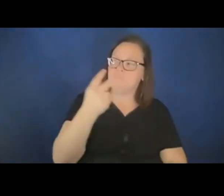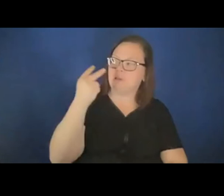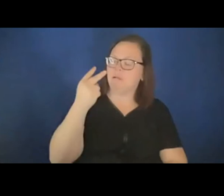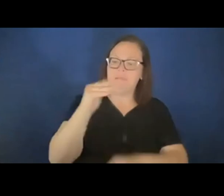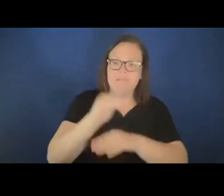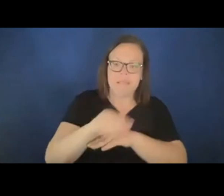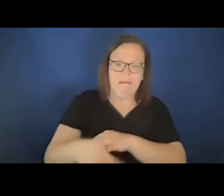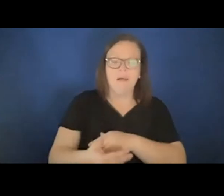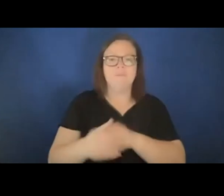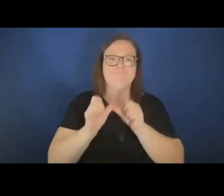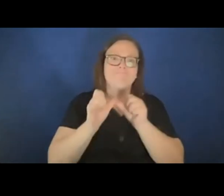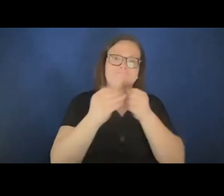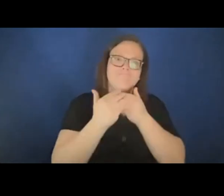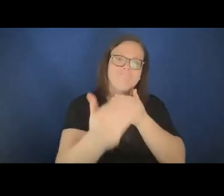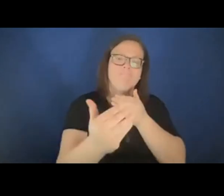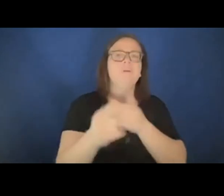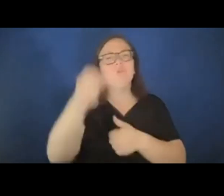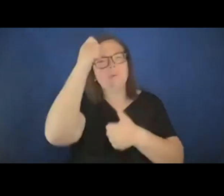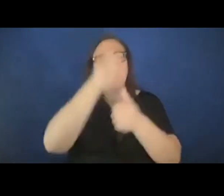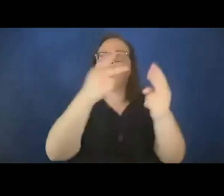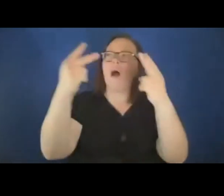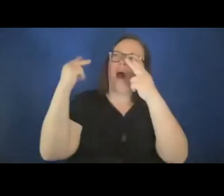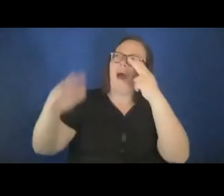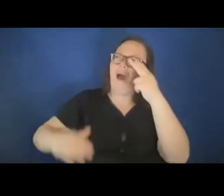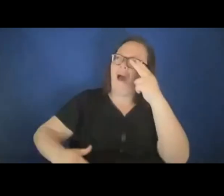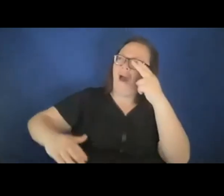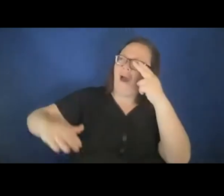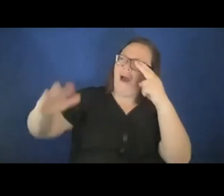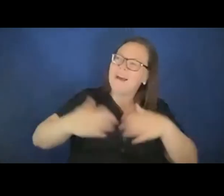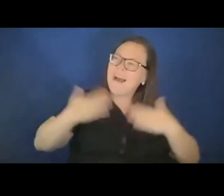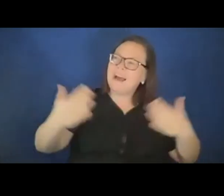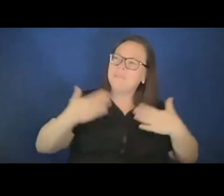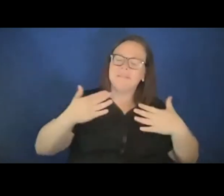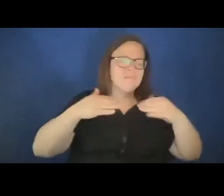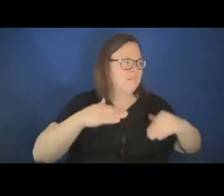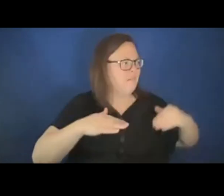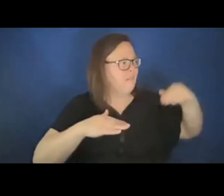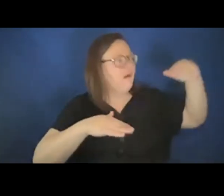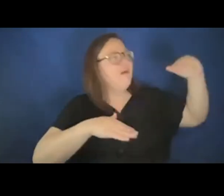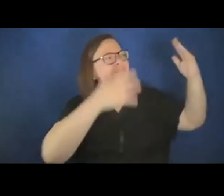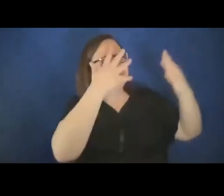She remembered childhood joys and tragedies Lingering traumas stripped away her light